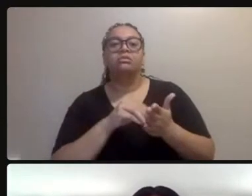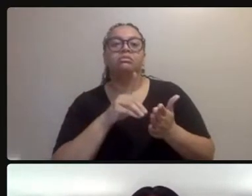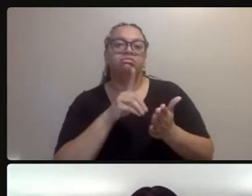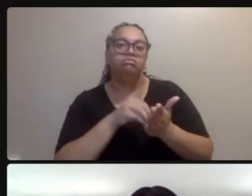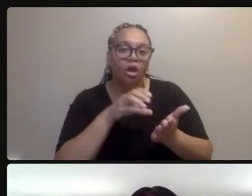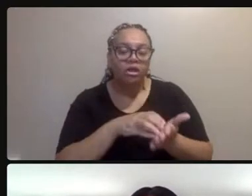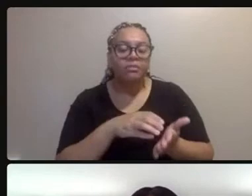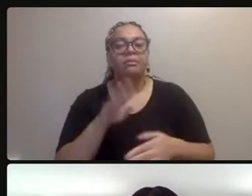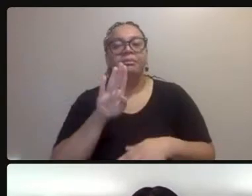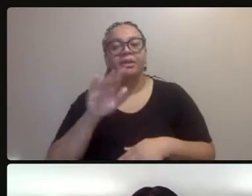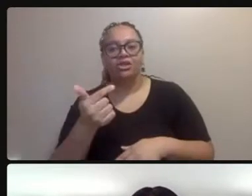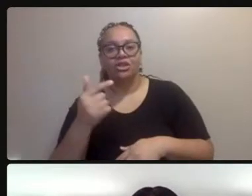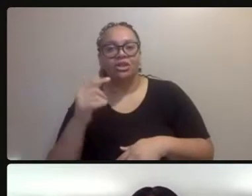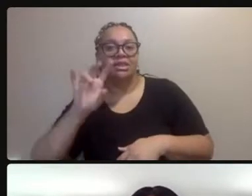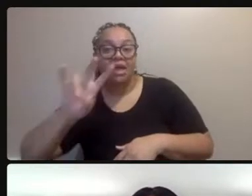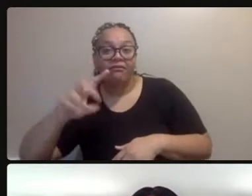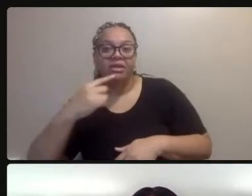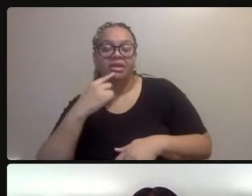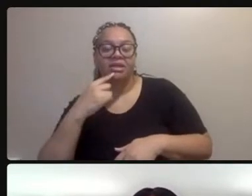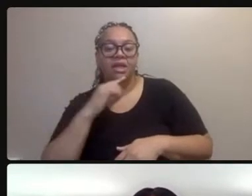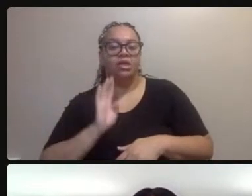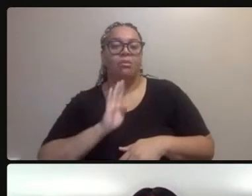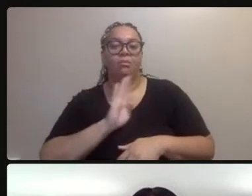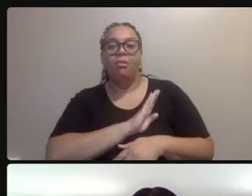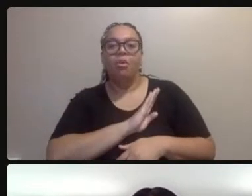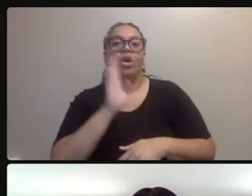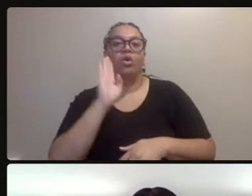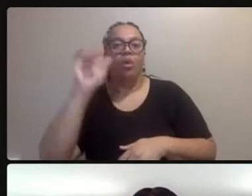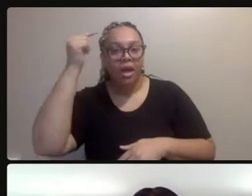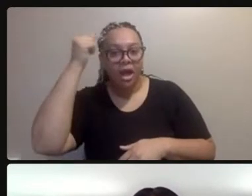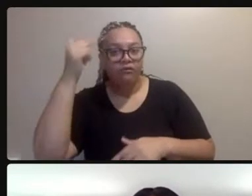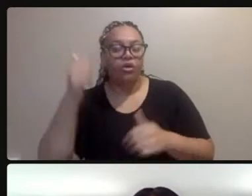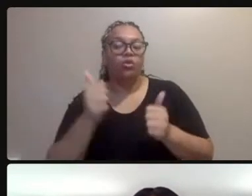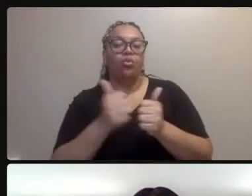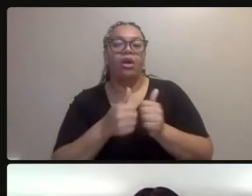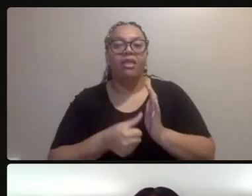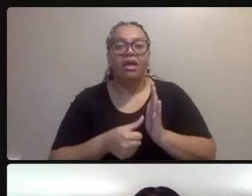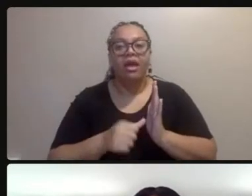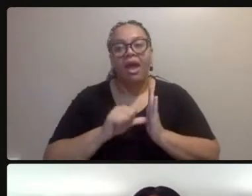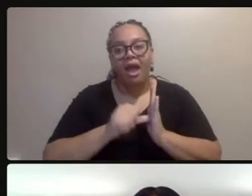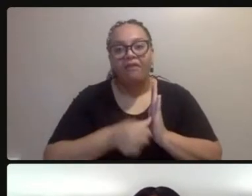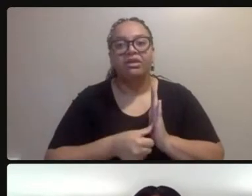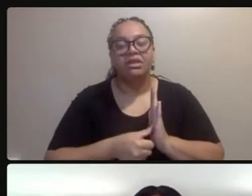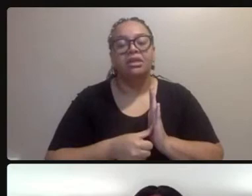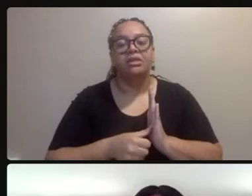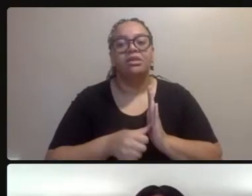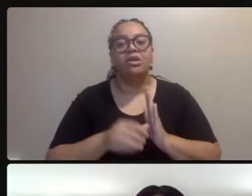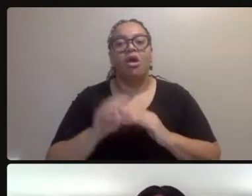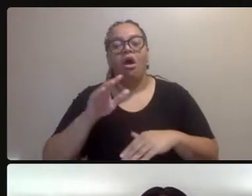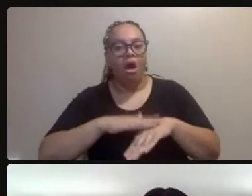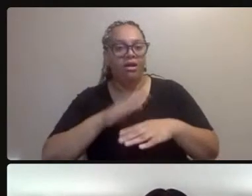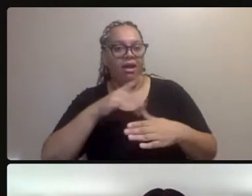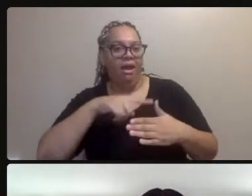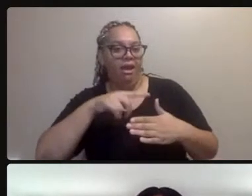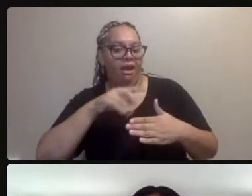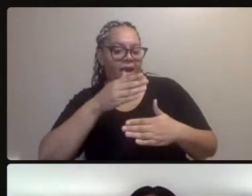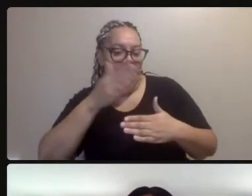EXPERIENCE SO I'LL TOSS IT OUT THE WINDOW RIGHT NOW.